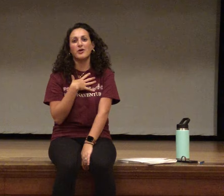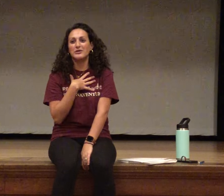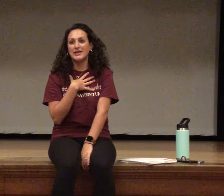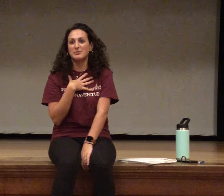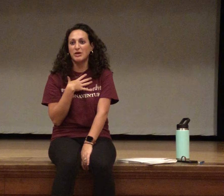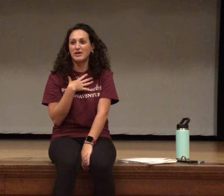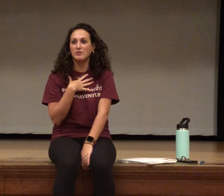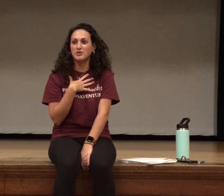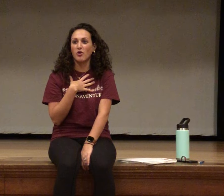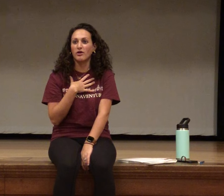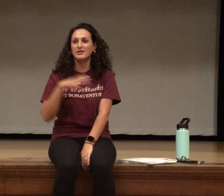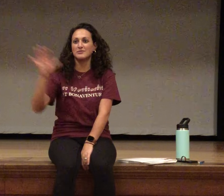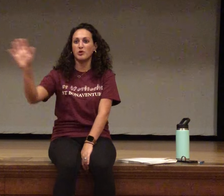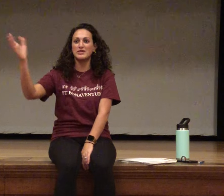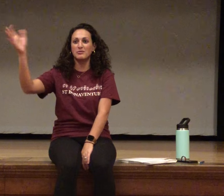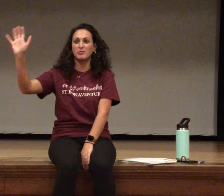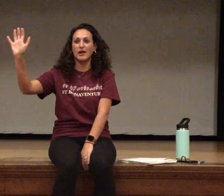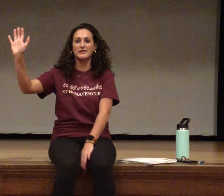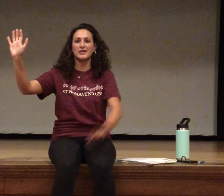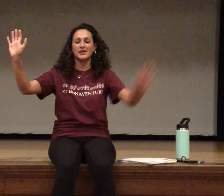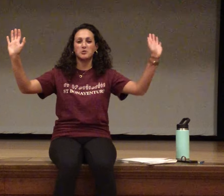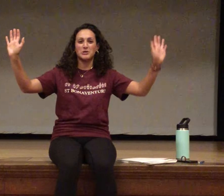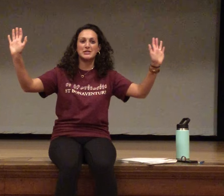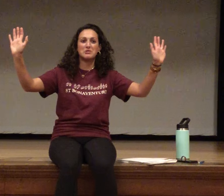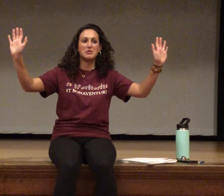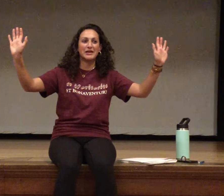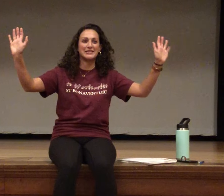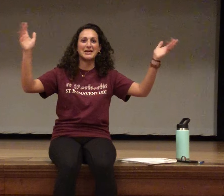always asks me to keep score because one team can be on this hand and one team can be on the